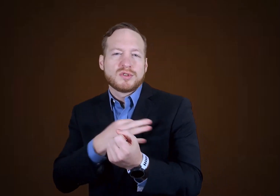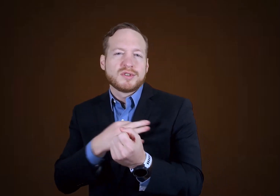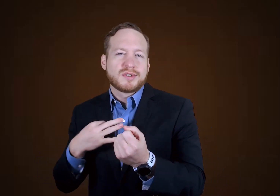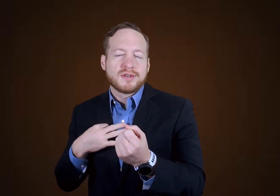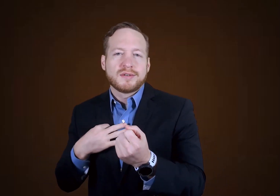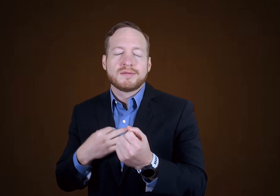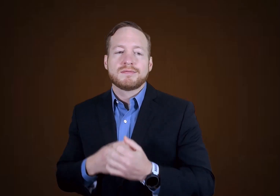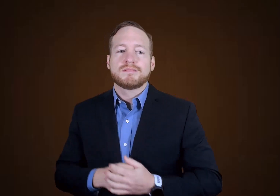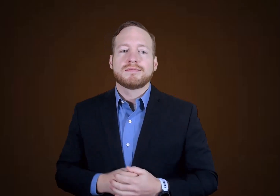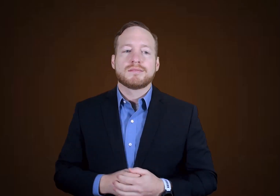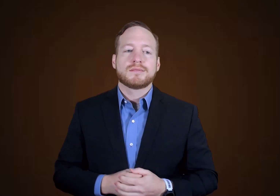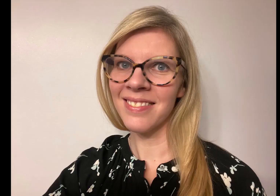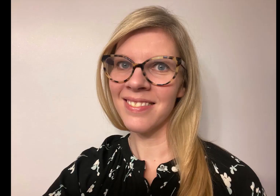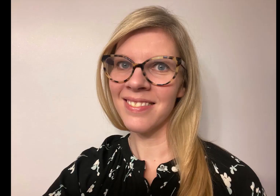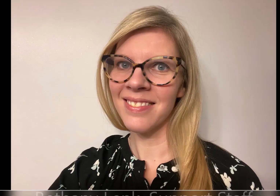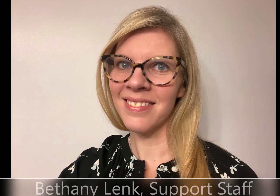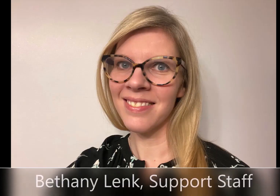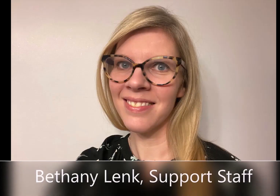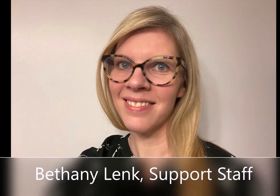Bethany is a member of our support staff